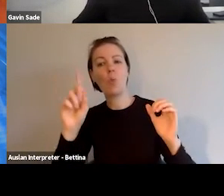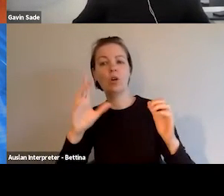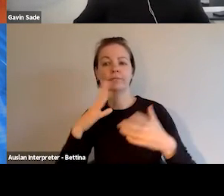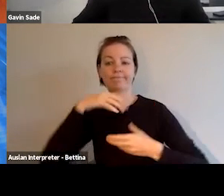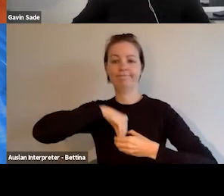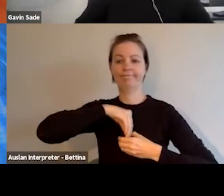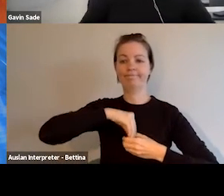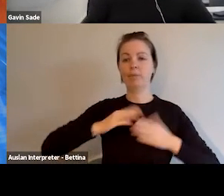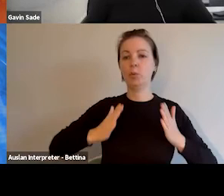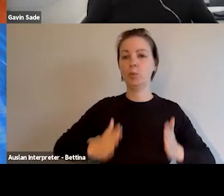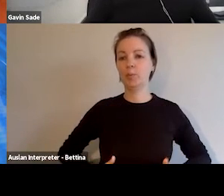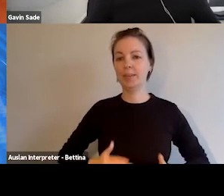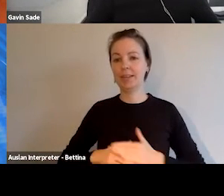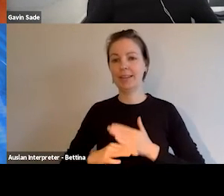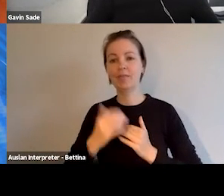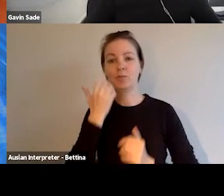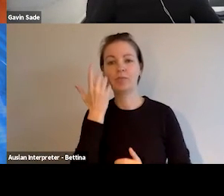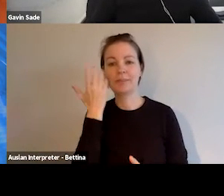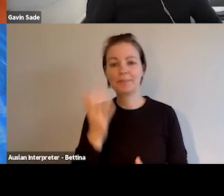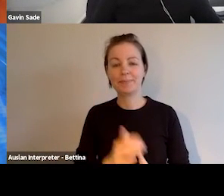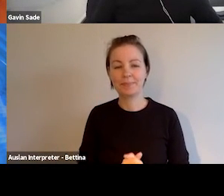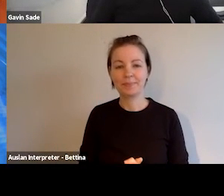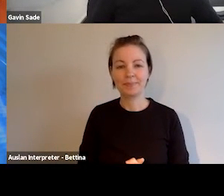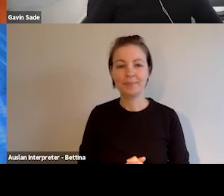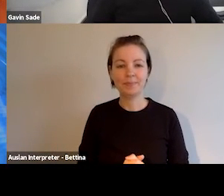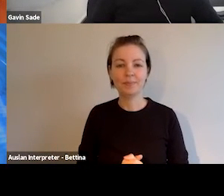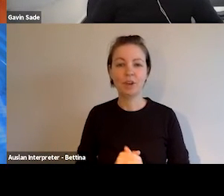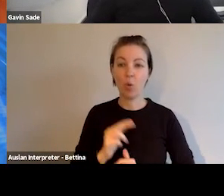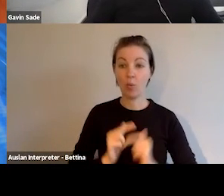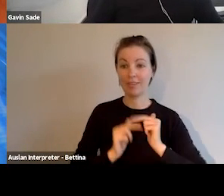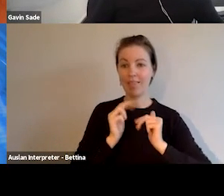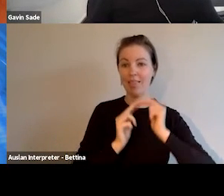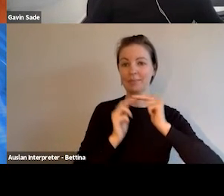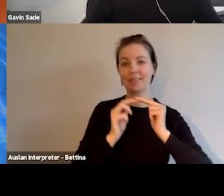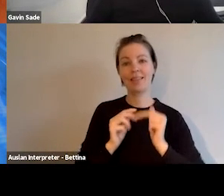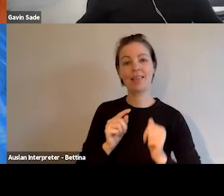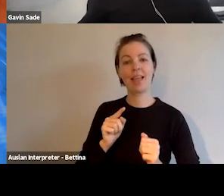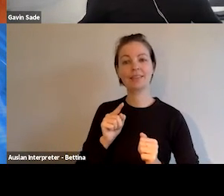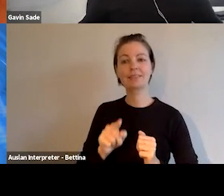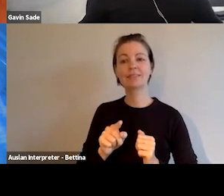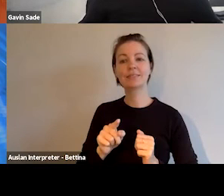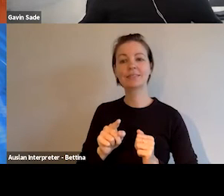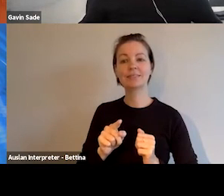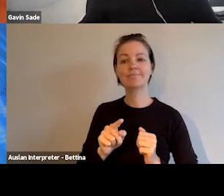and a little bit of a development of that problem.